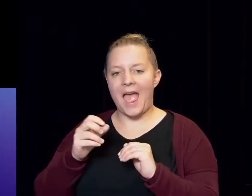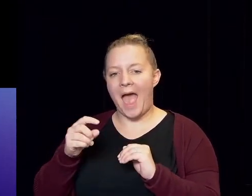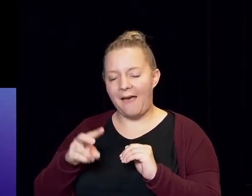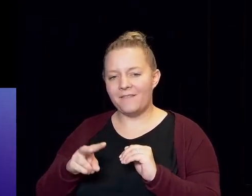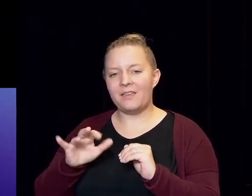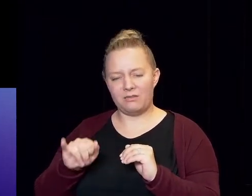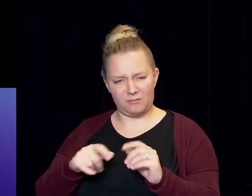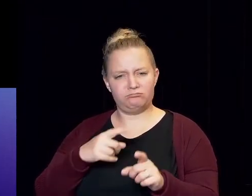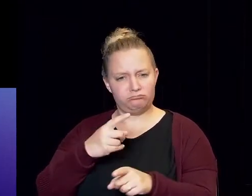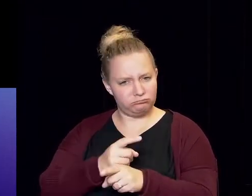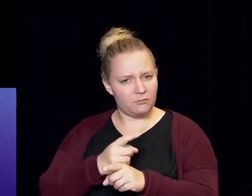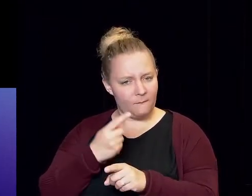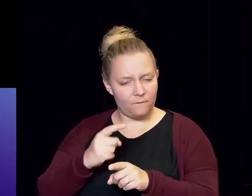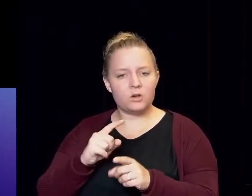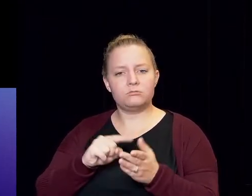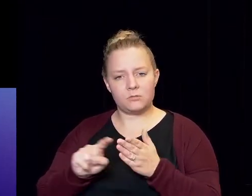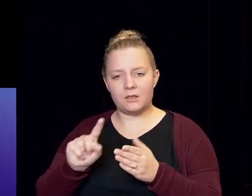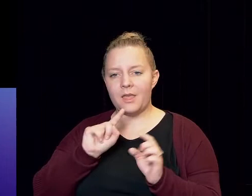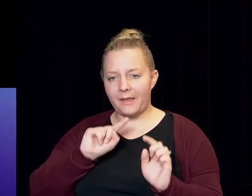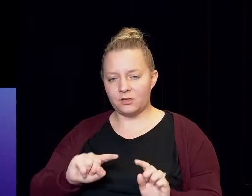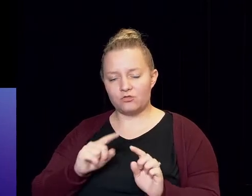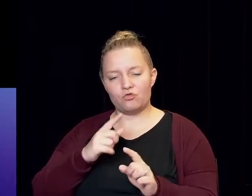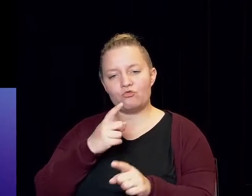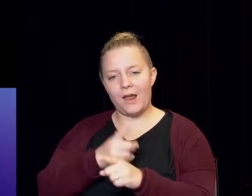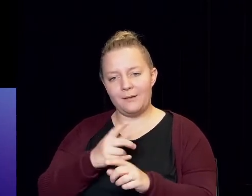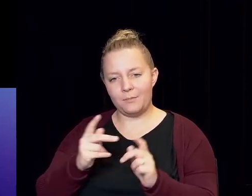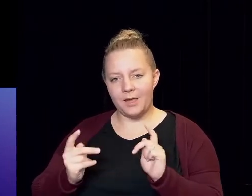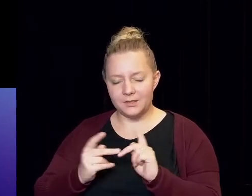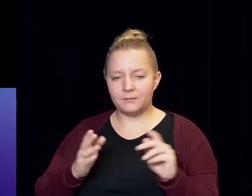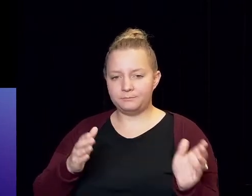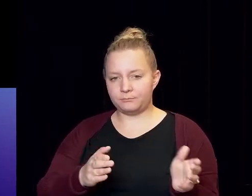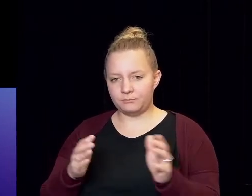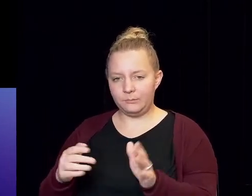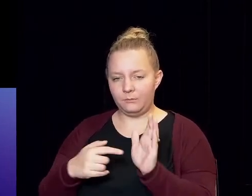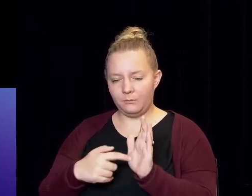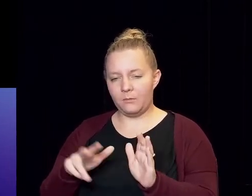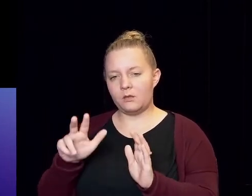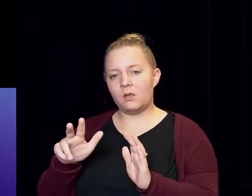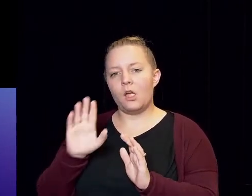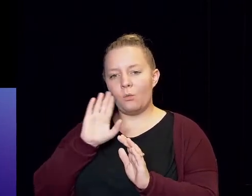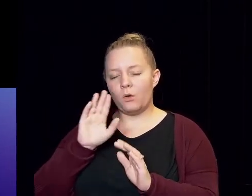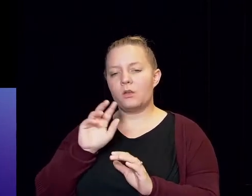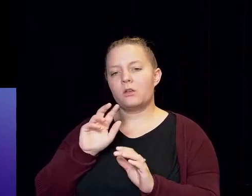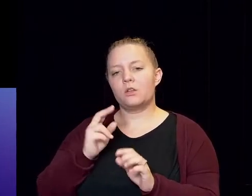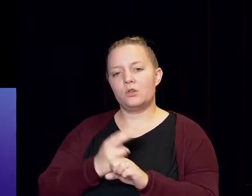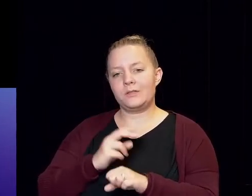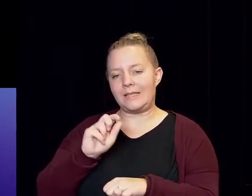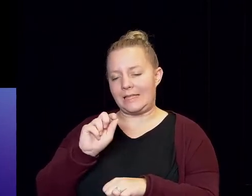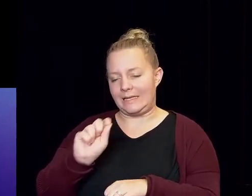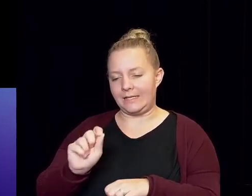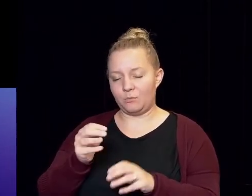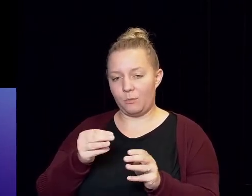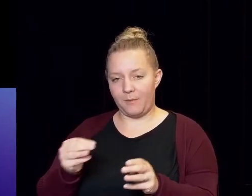spot. Examples three and four, we're going to use our decimal method. Which means, instead of putting